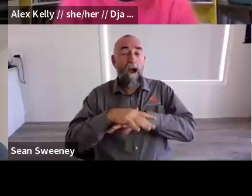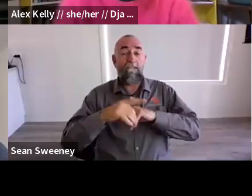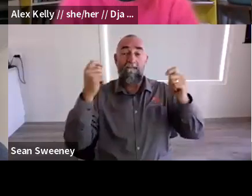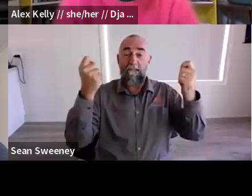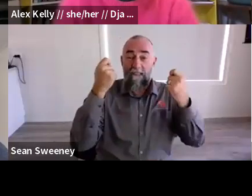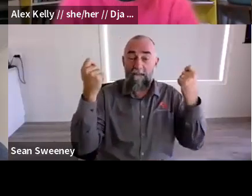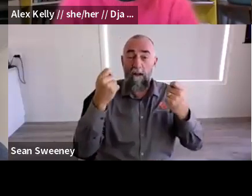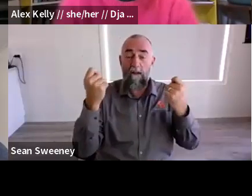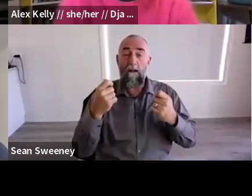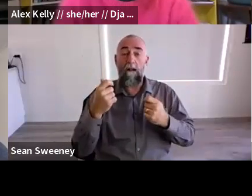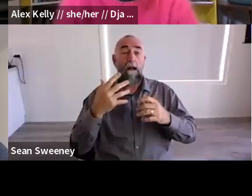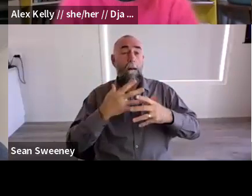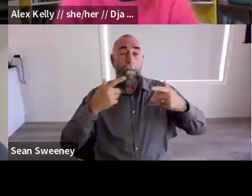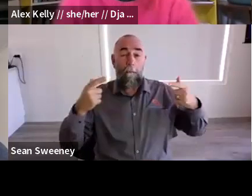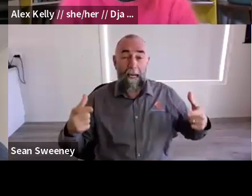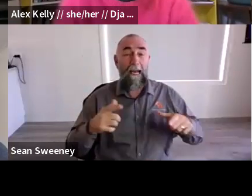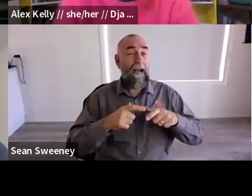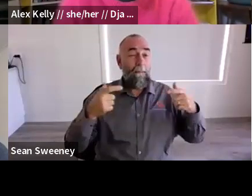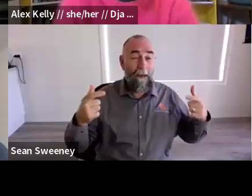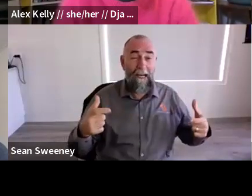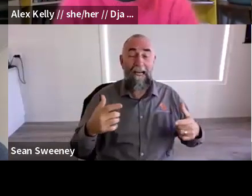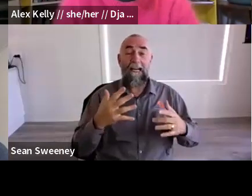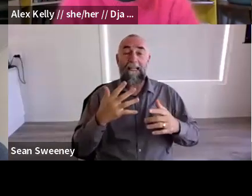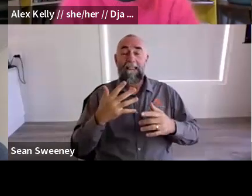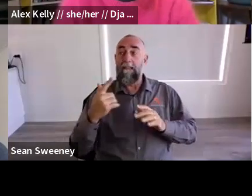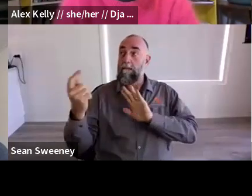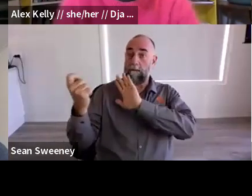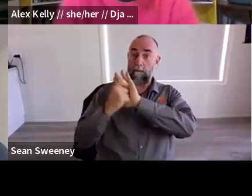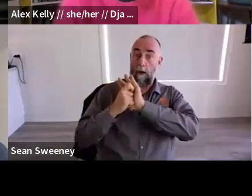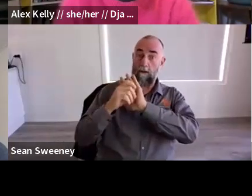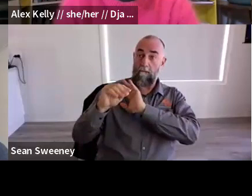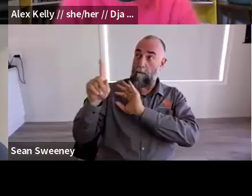the table. And whose voices are being heard, as far as this particular